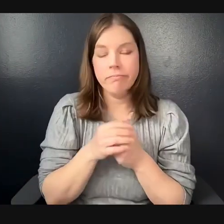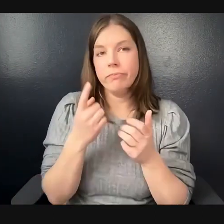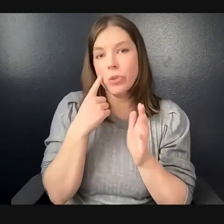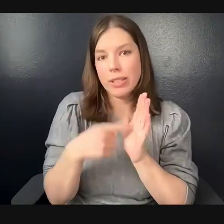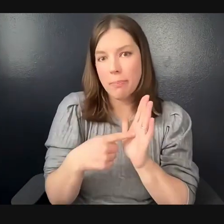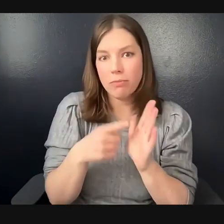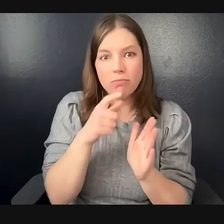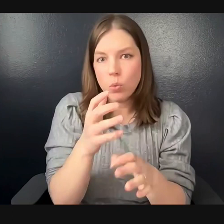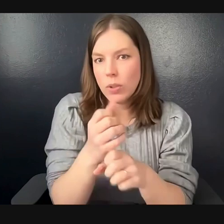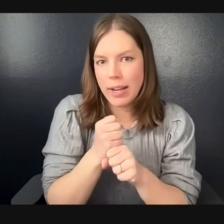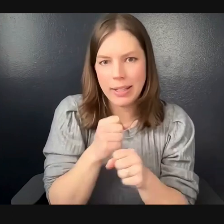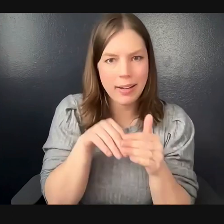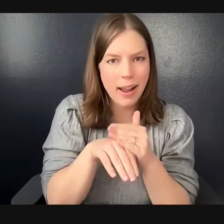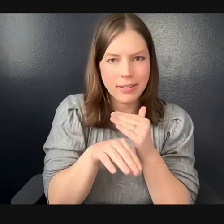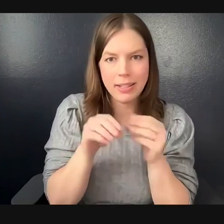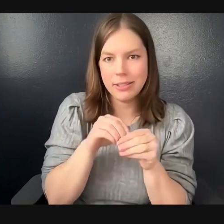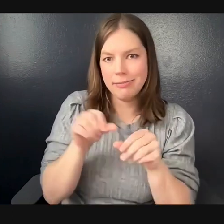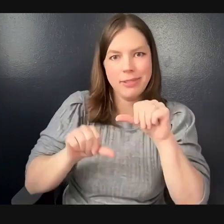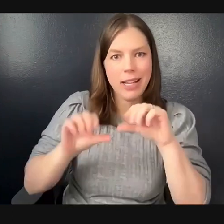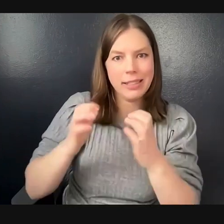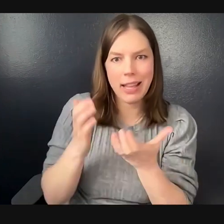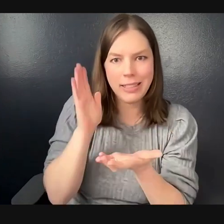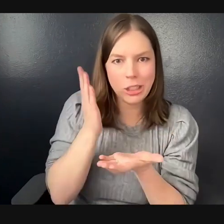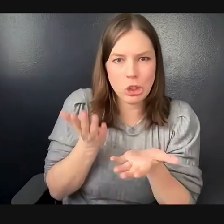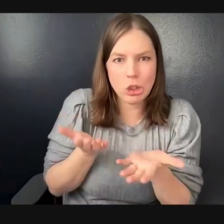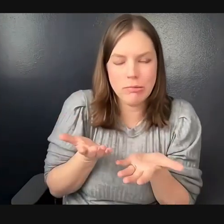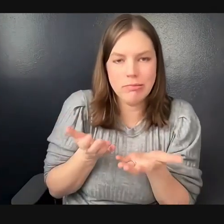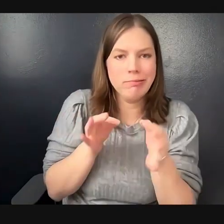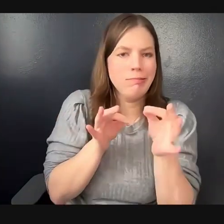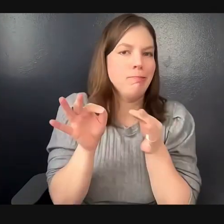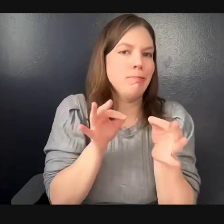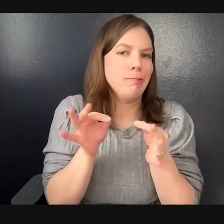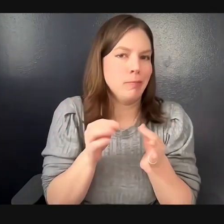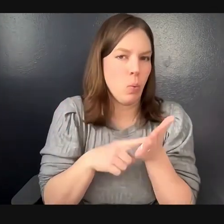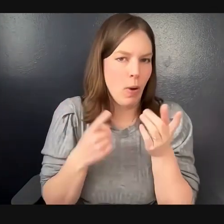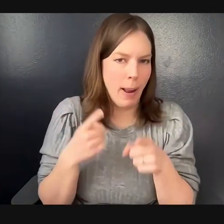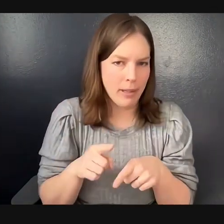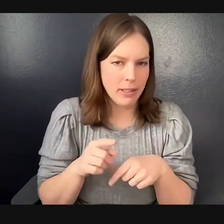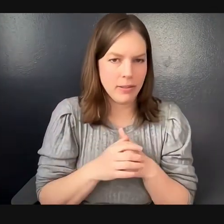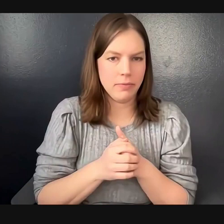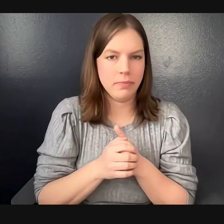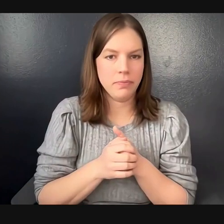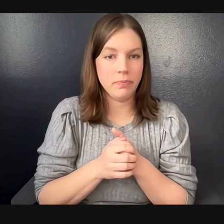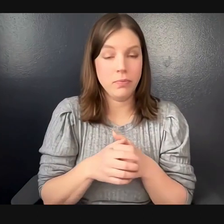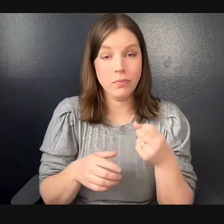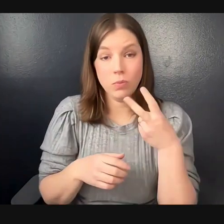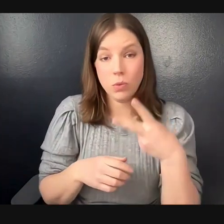For example, you didn't get access you needed in class. And explain what happened, and what process you went through.